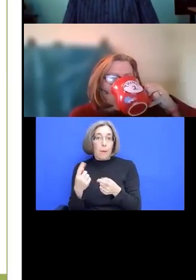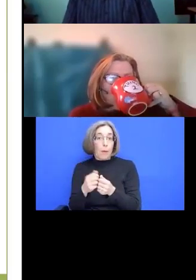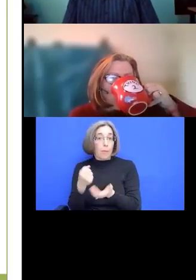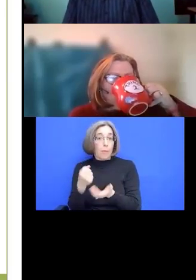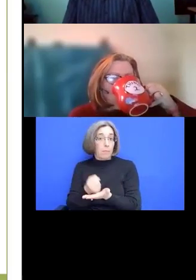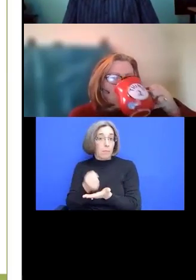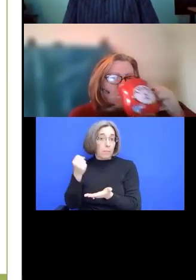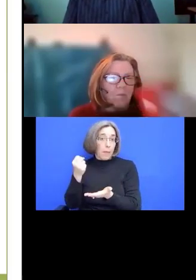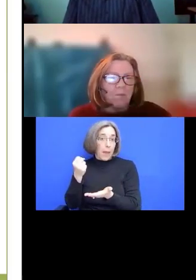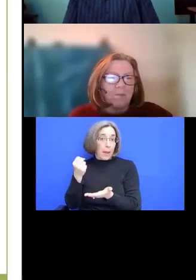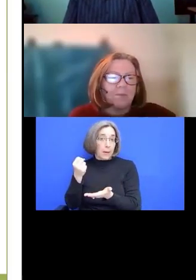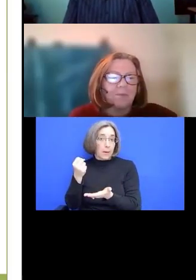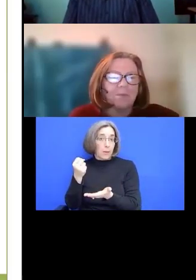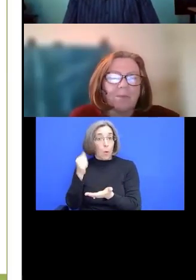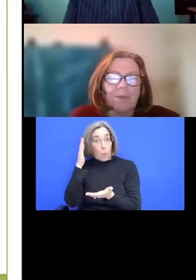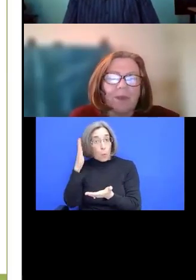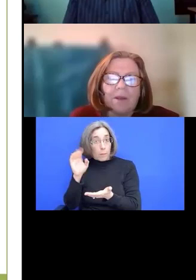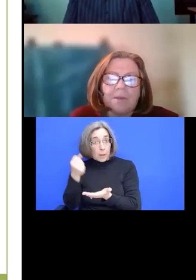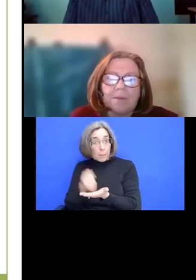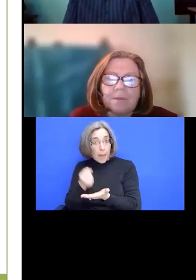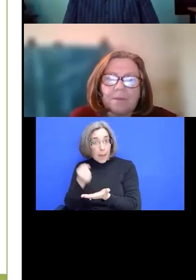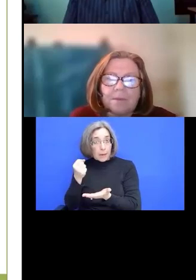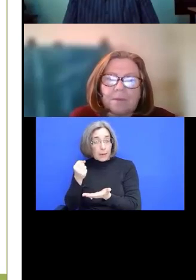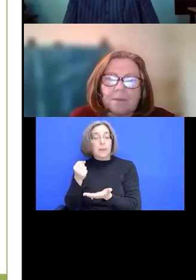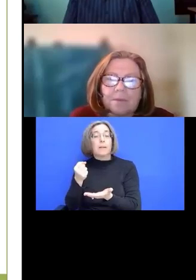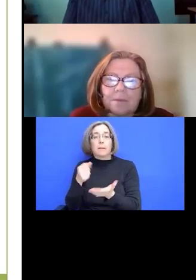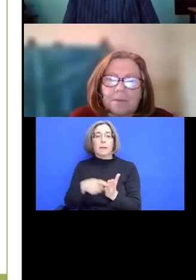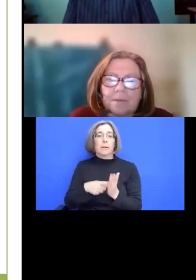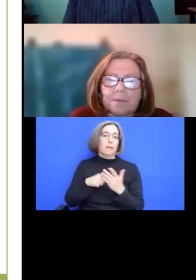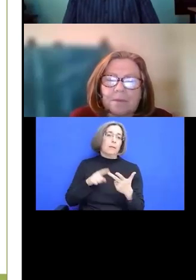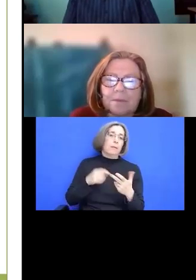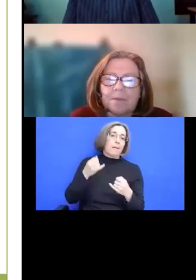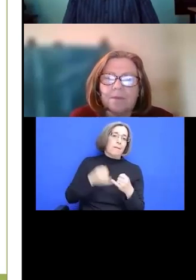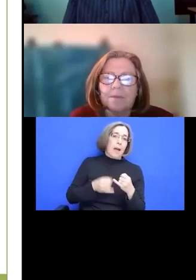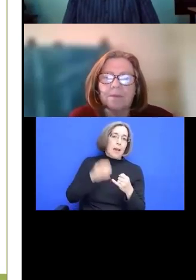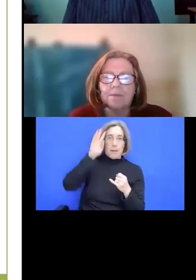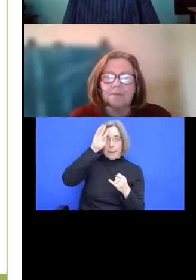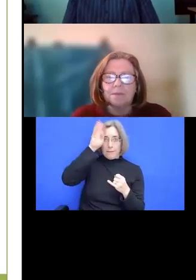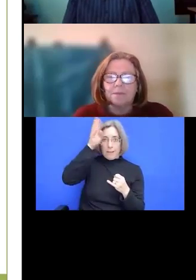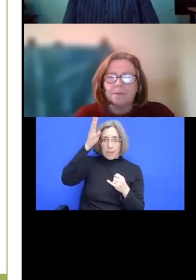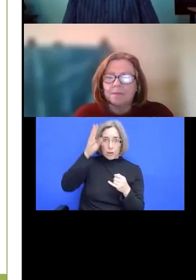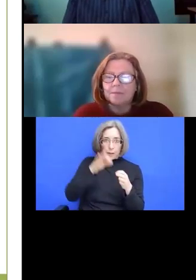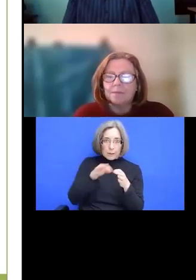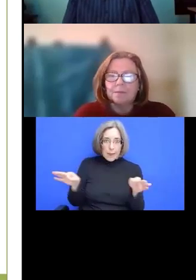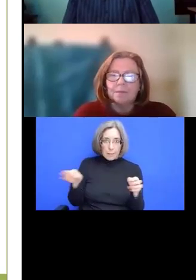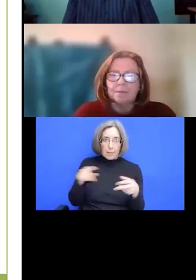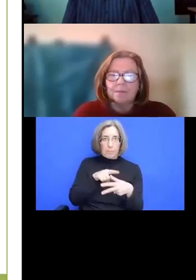you're going to do a final invention statement. And those are going to be the three required reports.